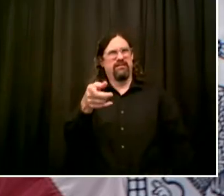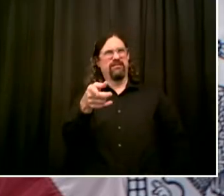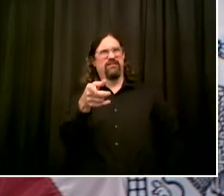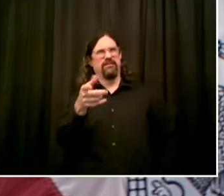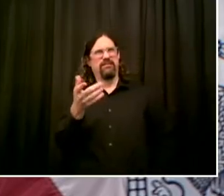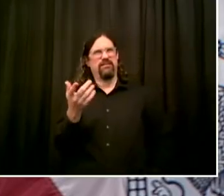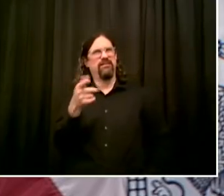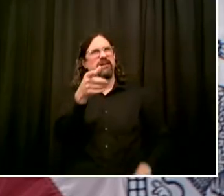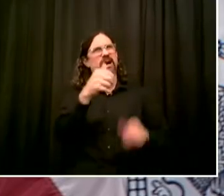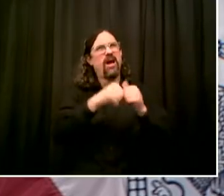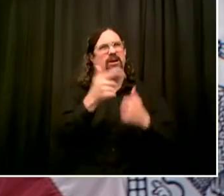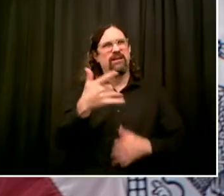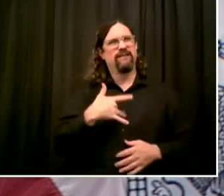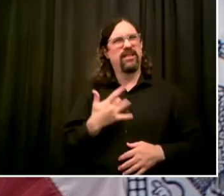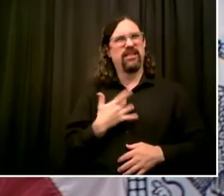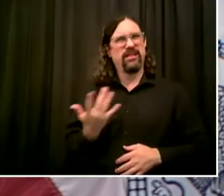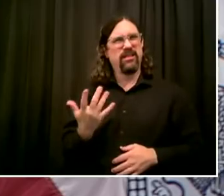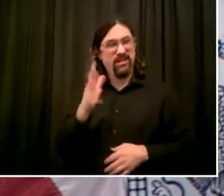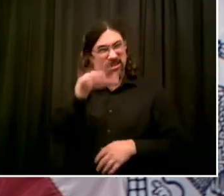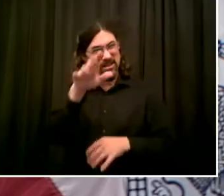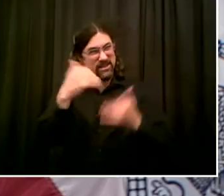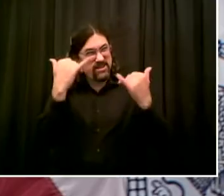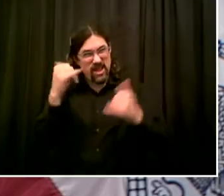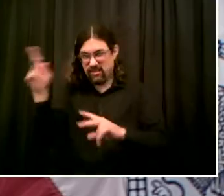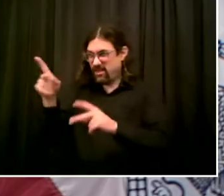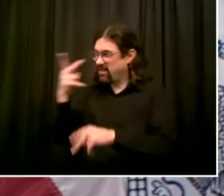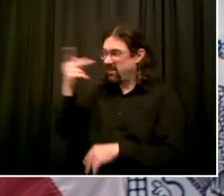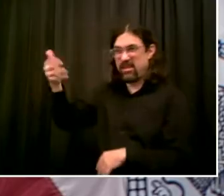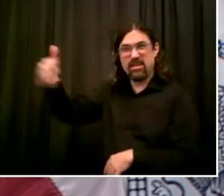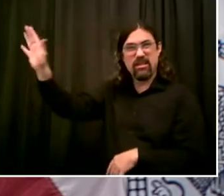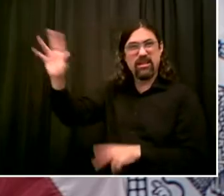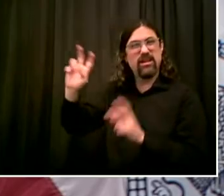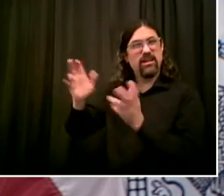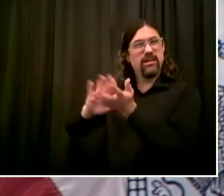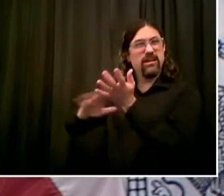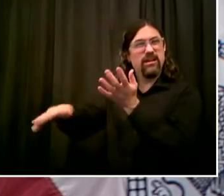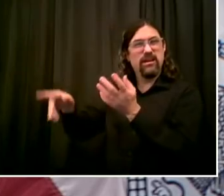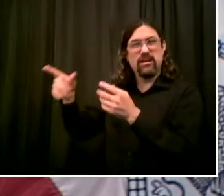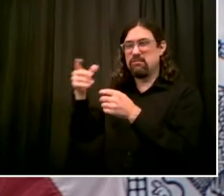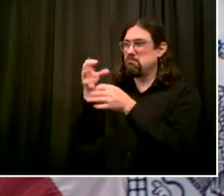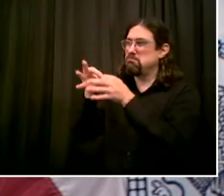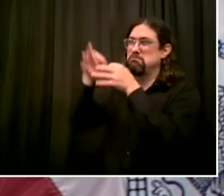WILL ? I AM VERY UNHAPPY AT OUT THAT IT DOES NOT